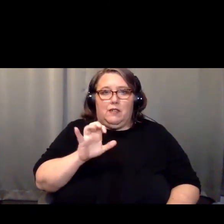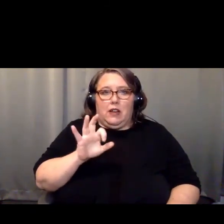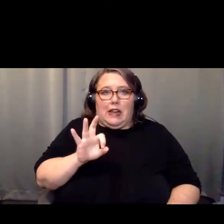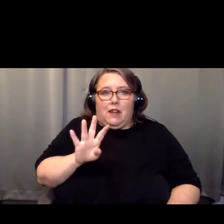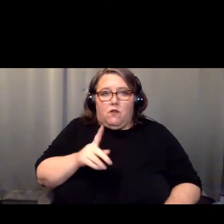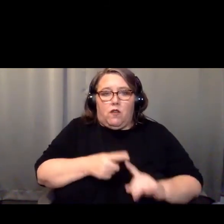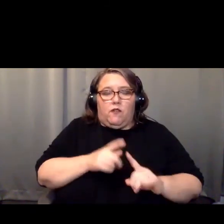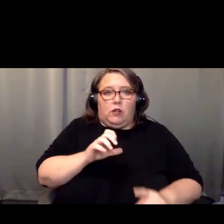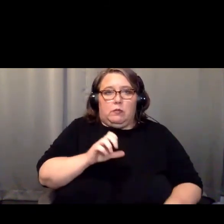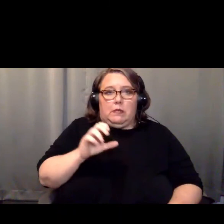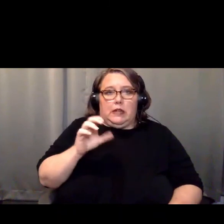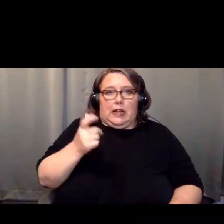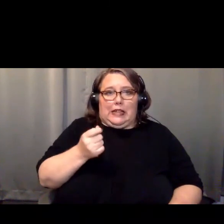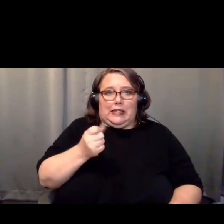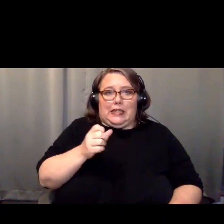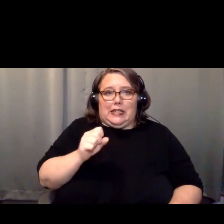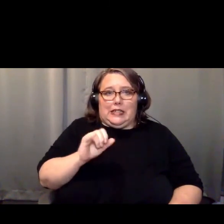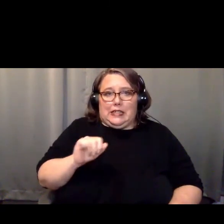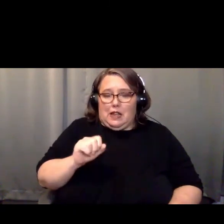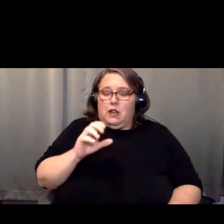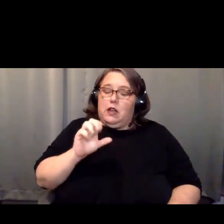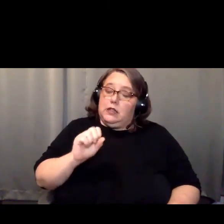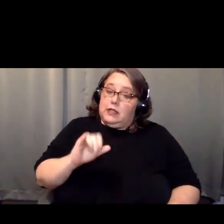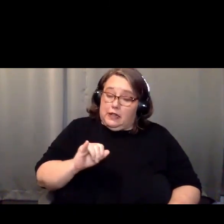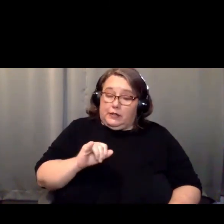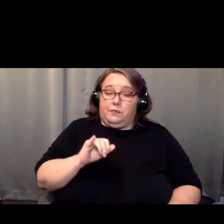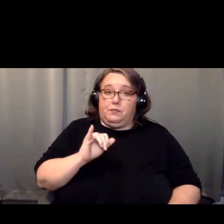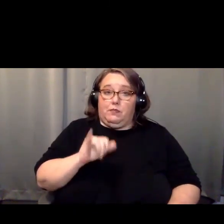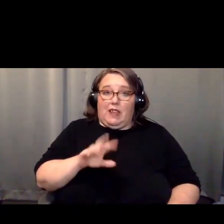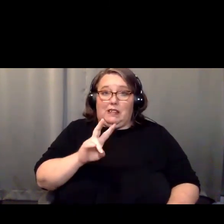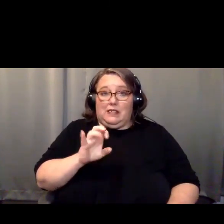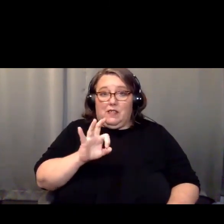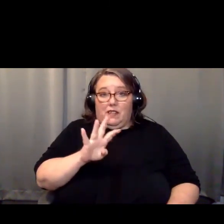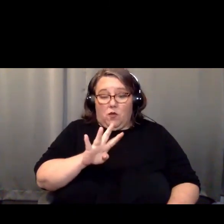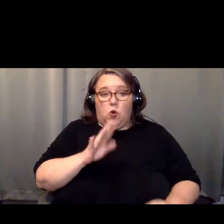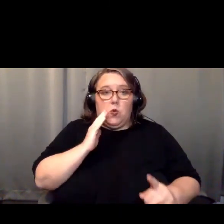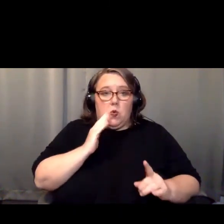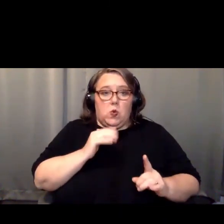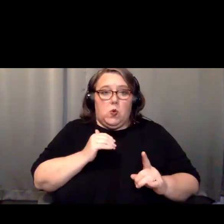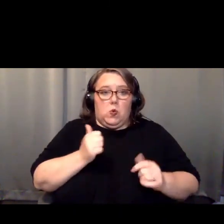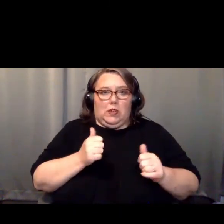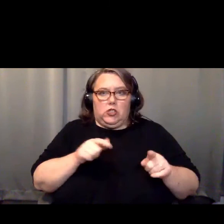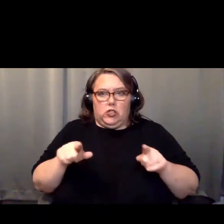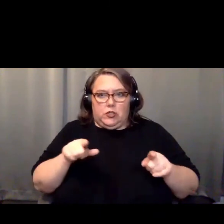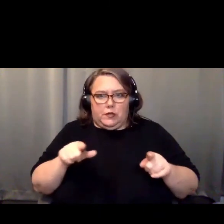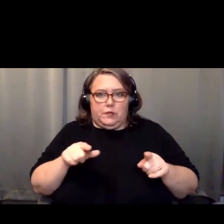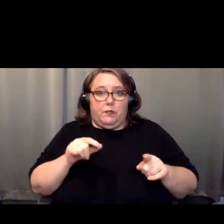So, anywhere at that number, you can tell that you've got . And if you get more than that,